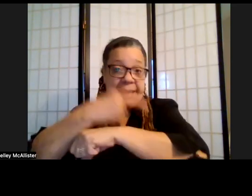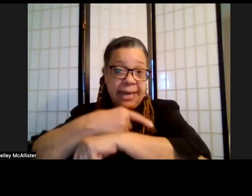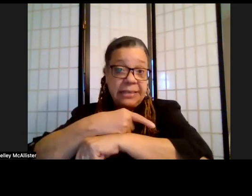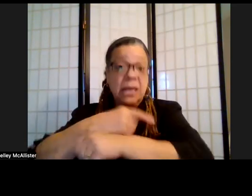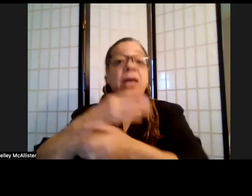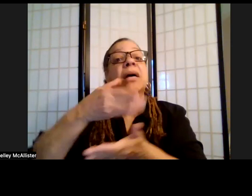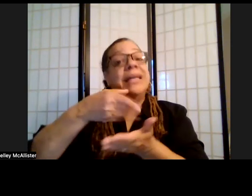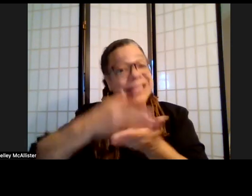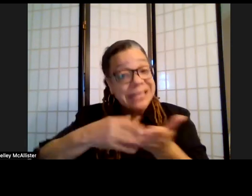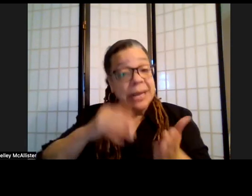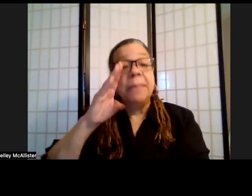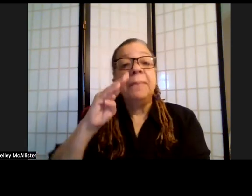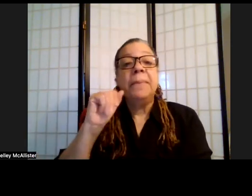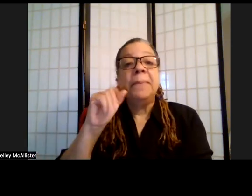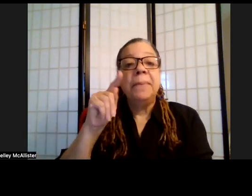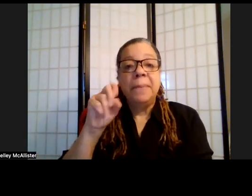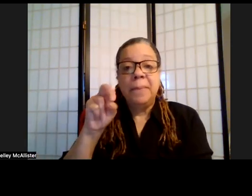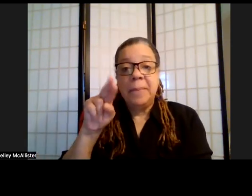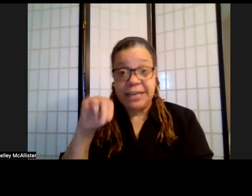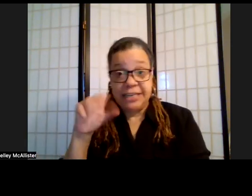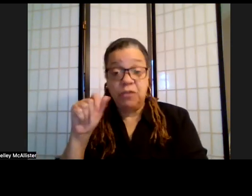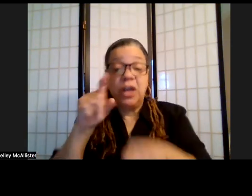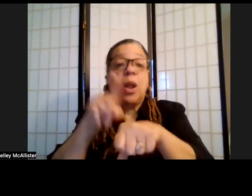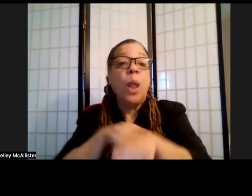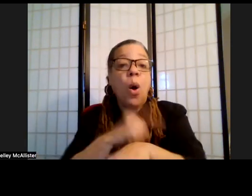may take a little longer to die than others. Taking the drugs for the full period is critical.